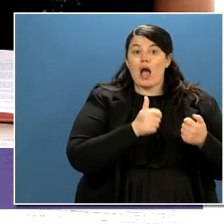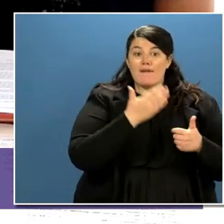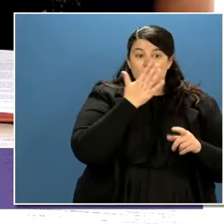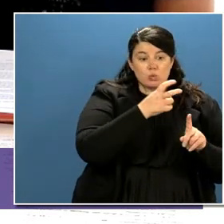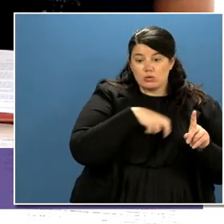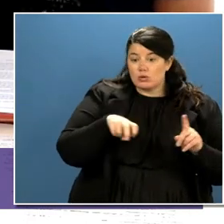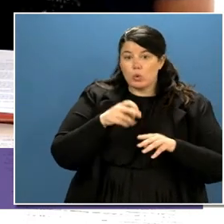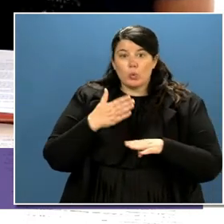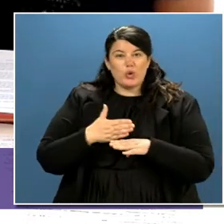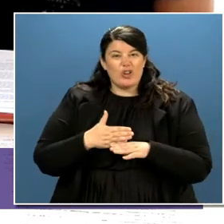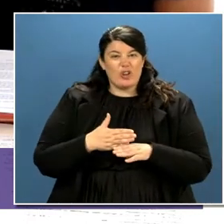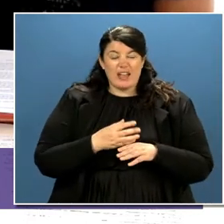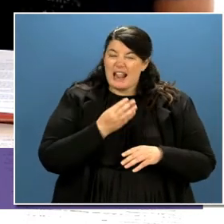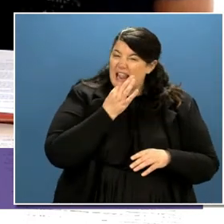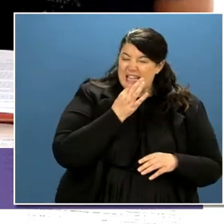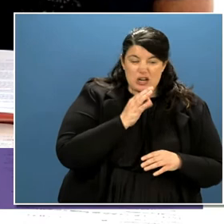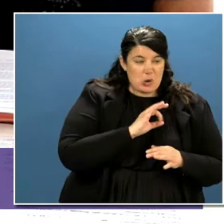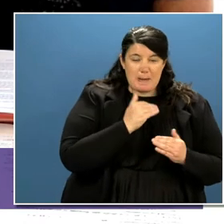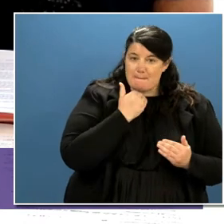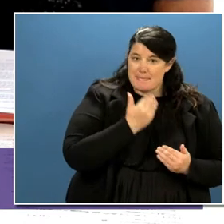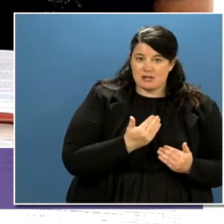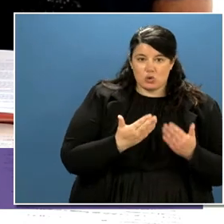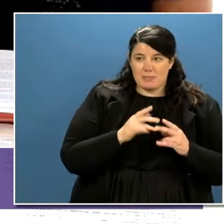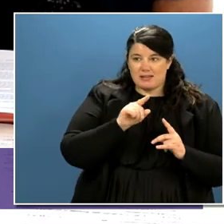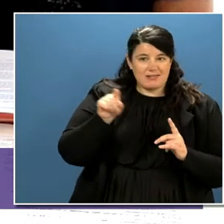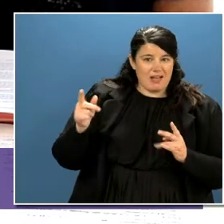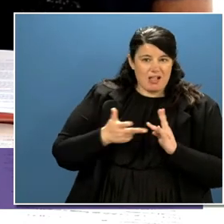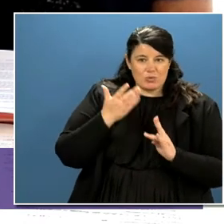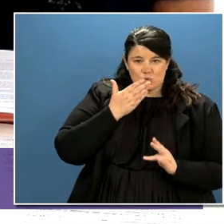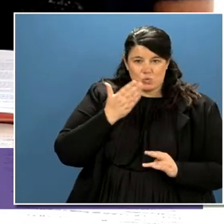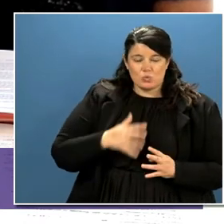And then, you know, the issue is not only about the complete lack of career